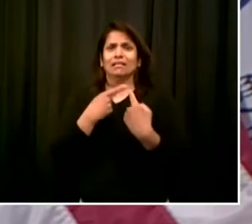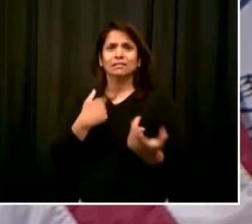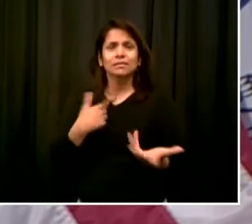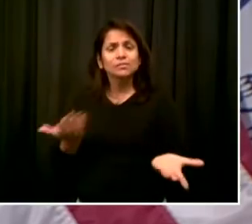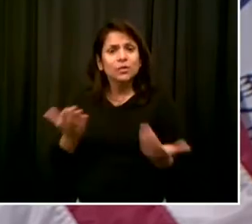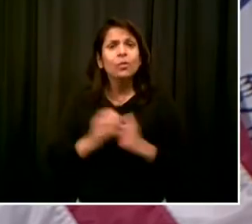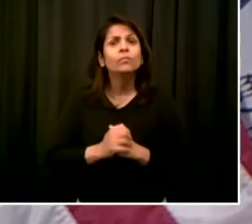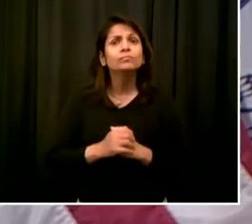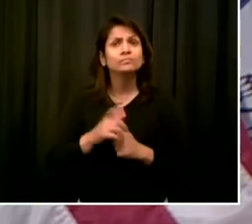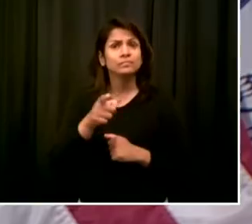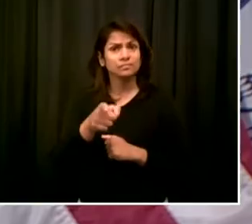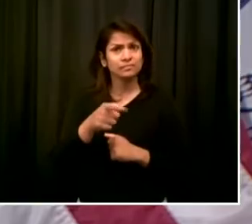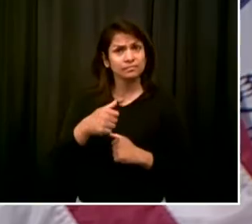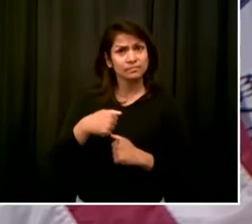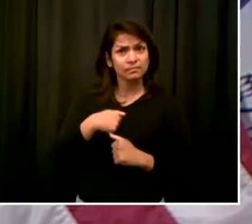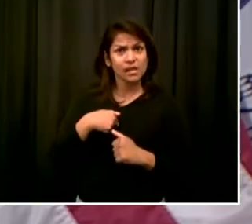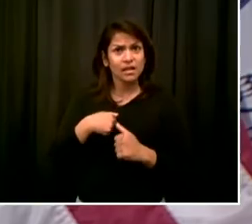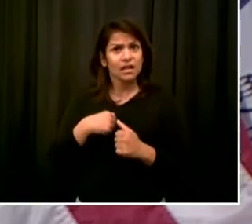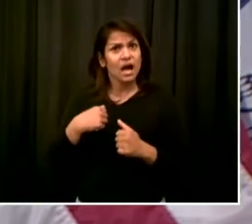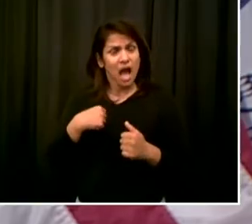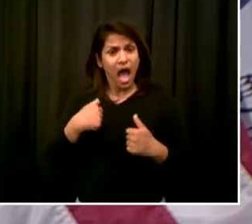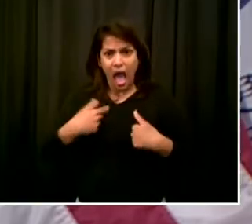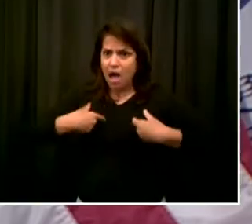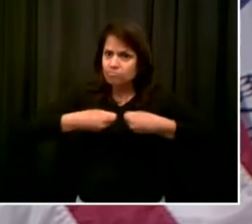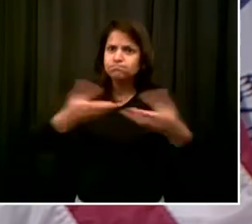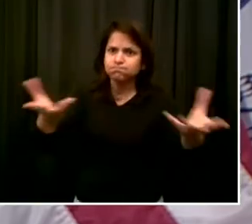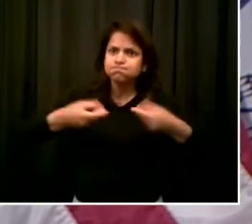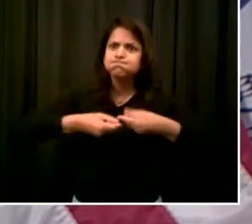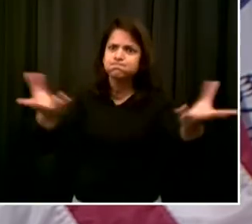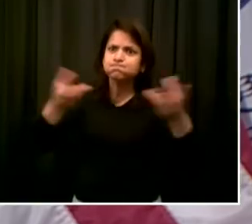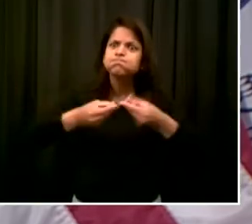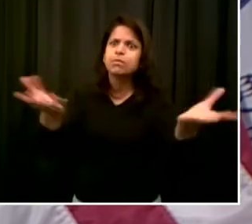WE WILL BE THERE TO HELP THEM